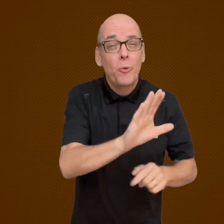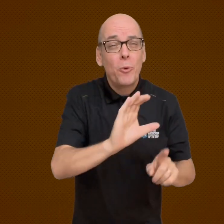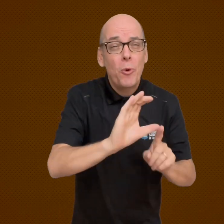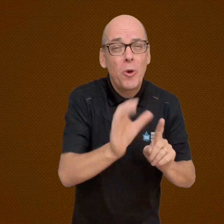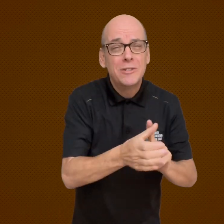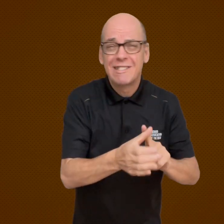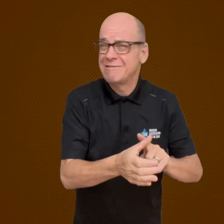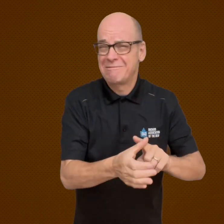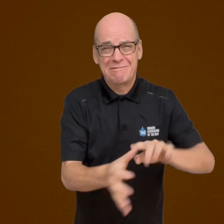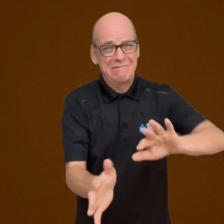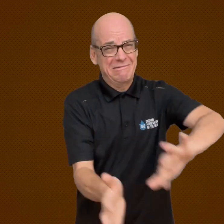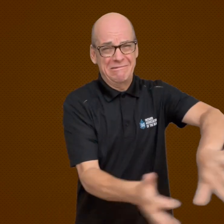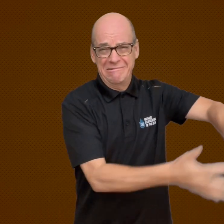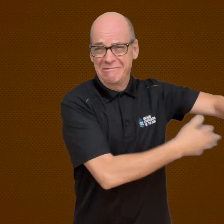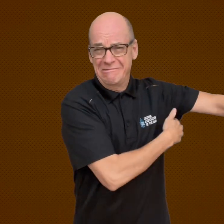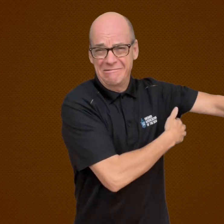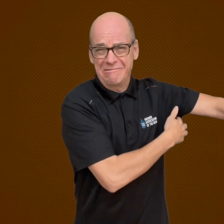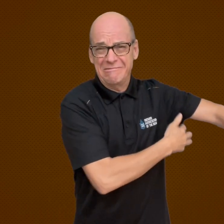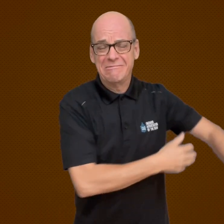their culture was not good and they need to discard it.